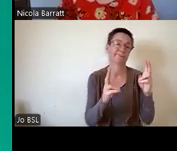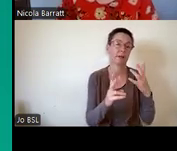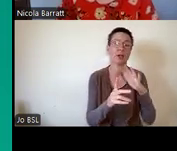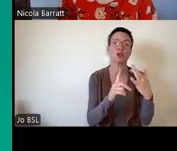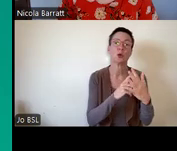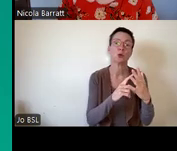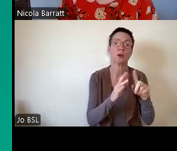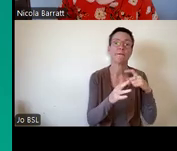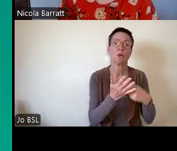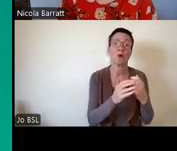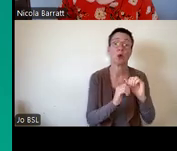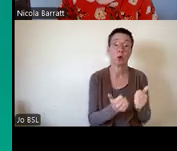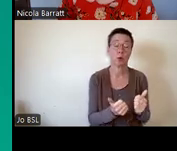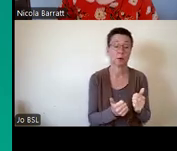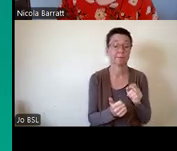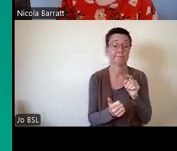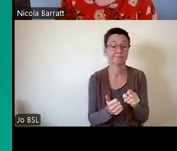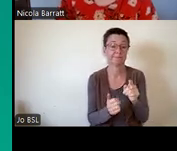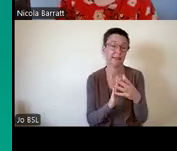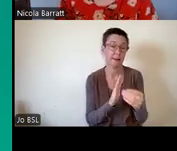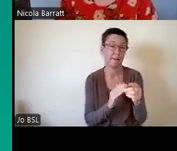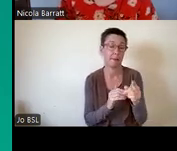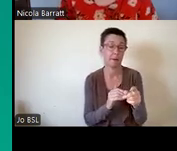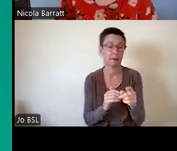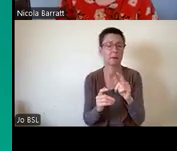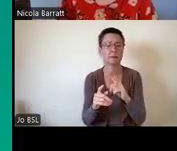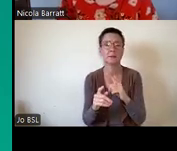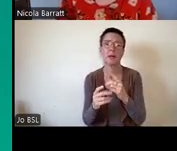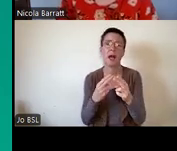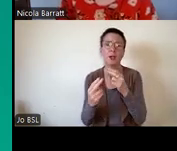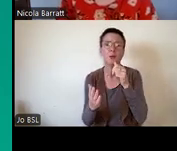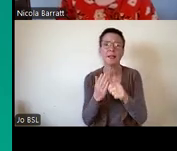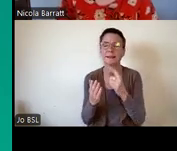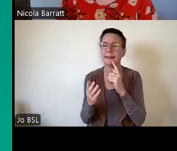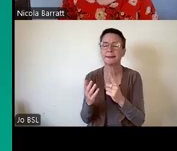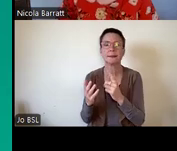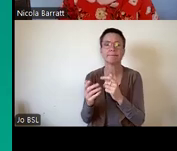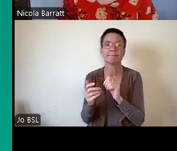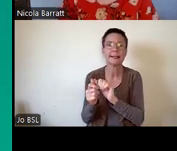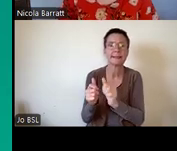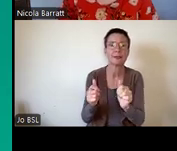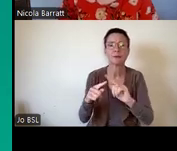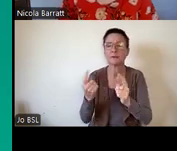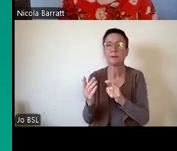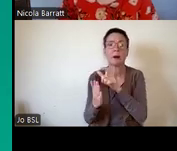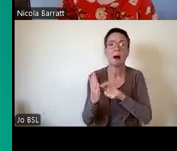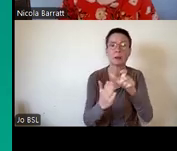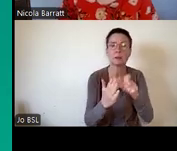Newsletters are basically a series of articles on a theme or topic. If you decide you're going to make a newsletter,